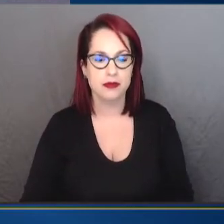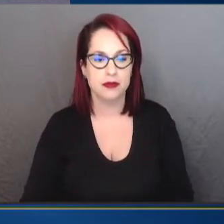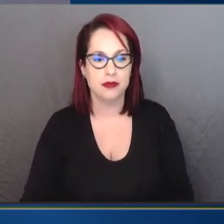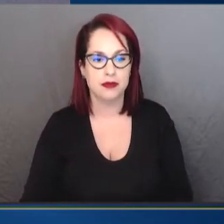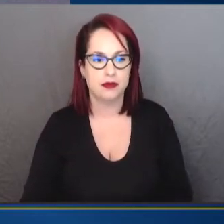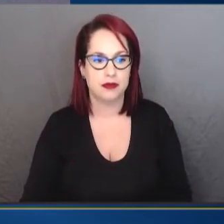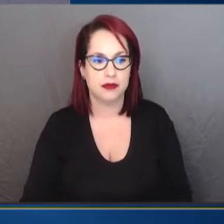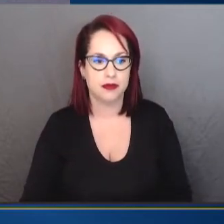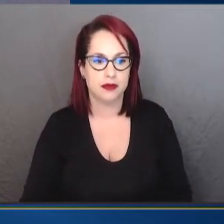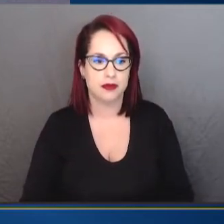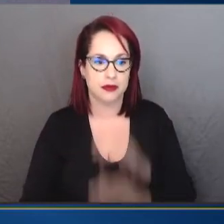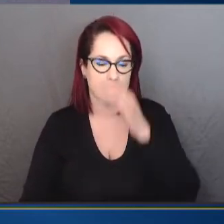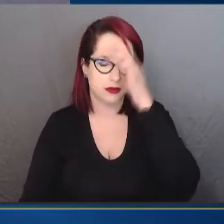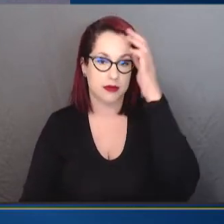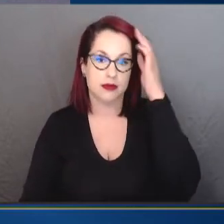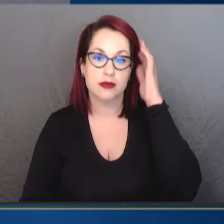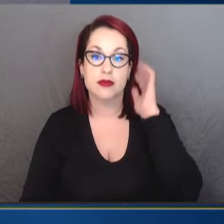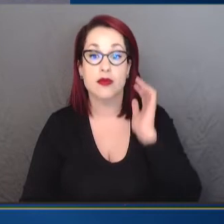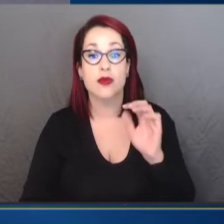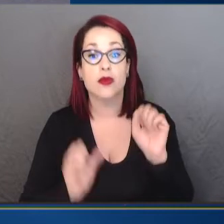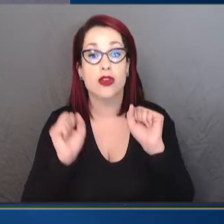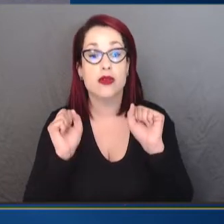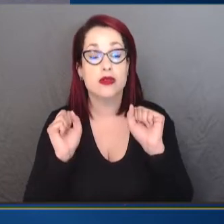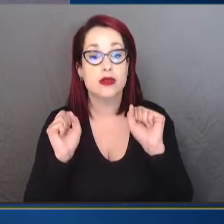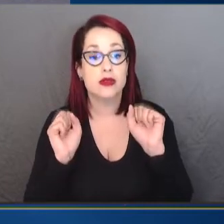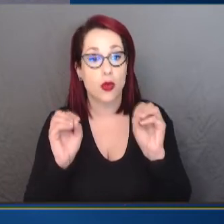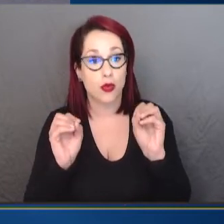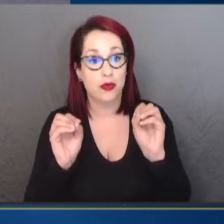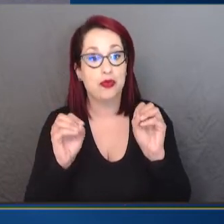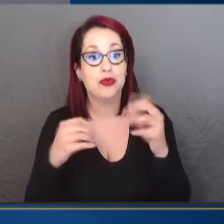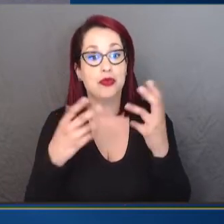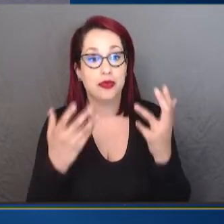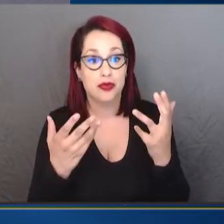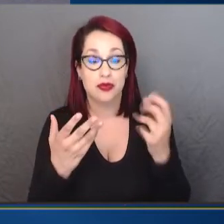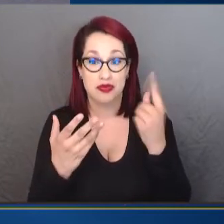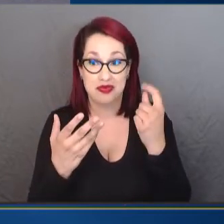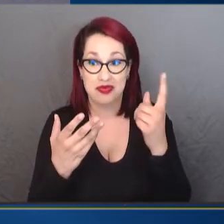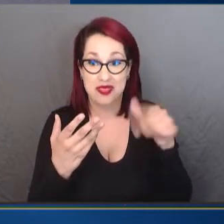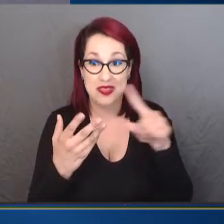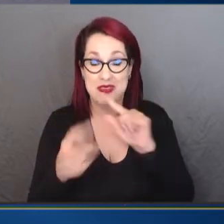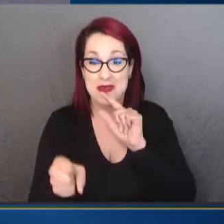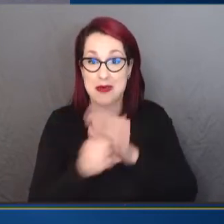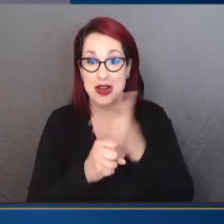So, we should cancel -- they are committed for life . And